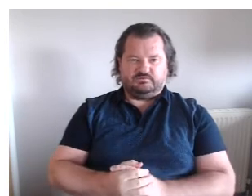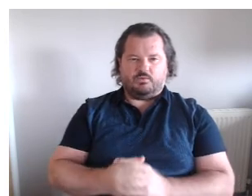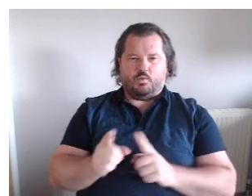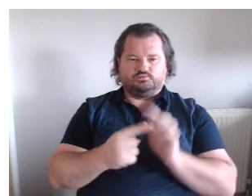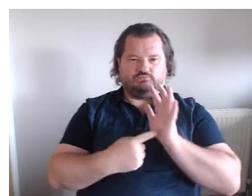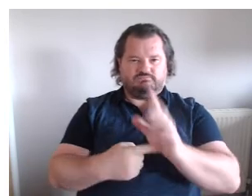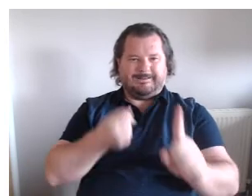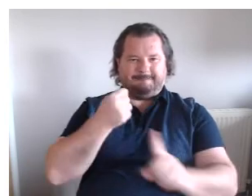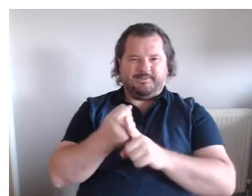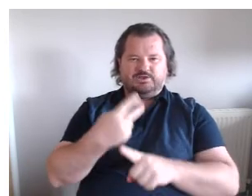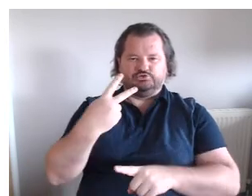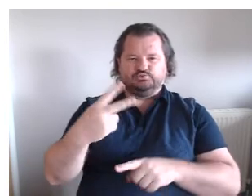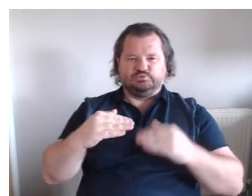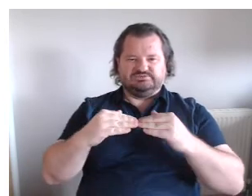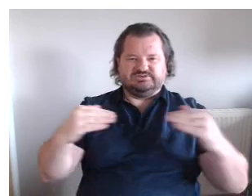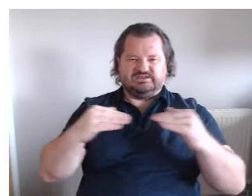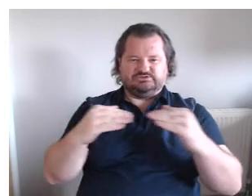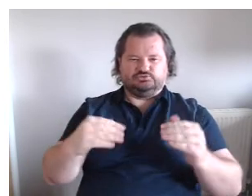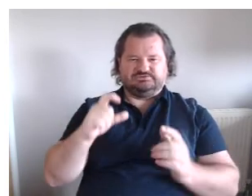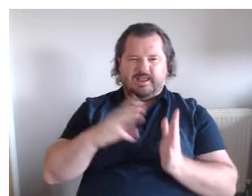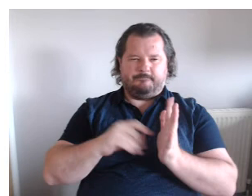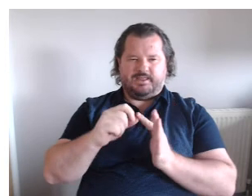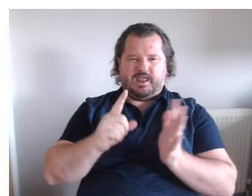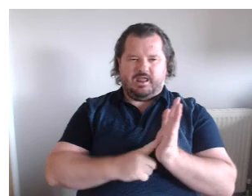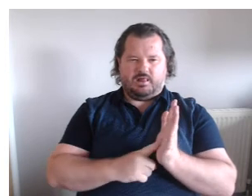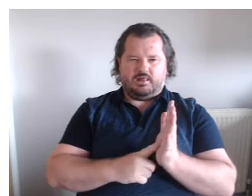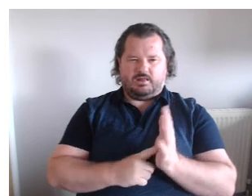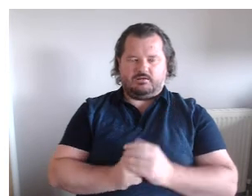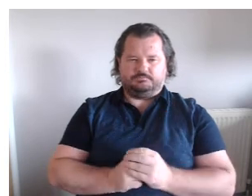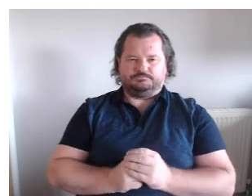We also present the impact of the two stages of the CMPL algorithm.